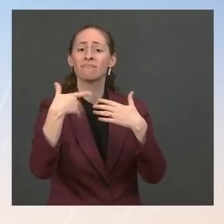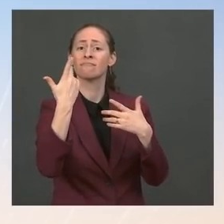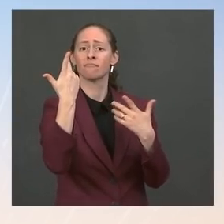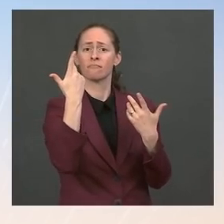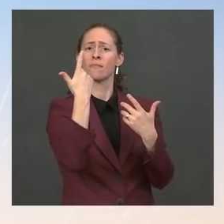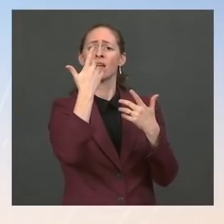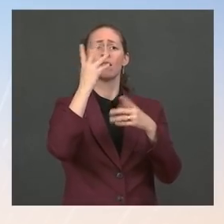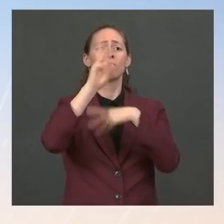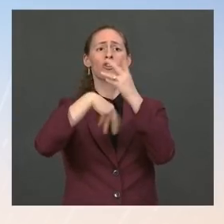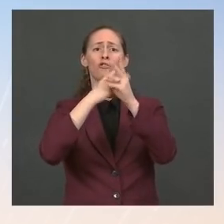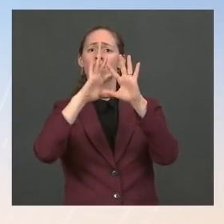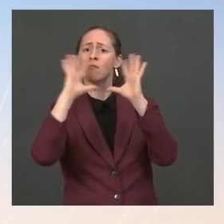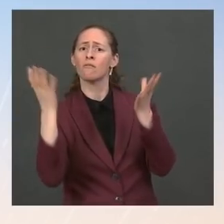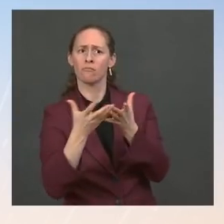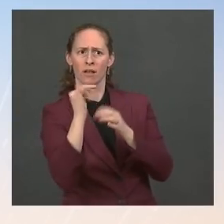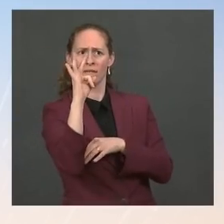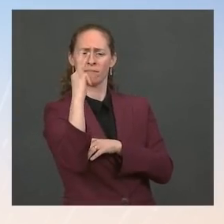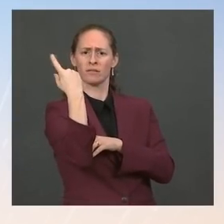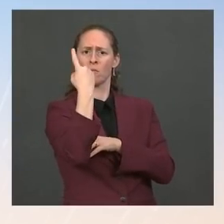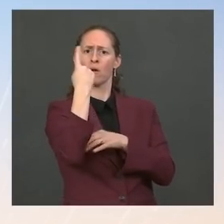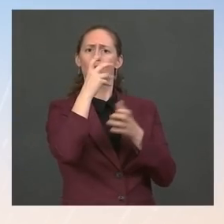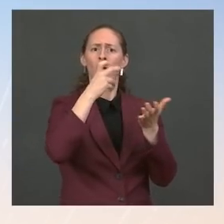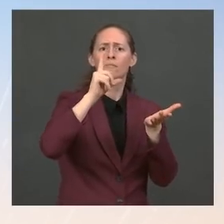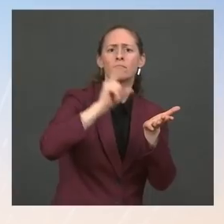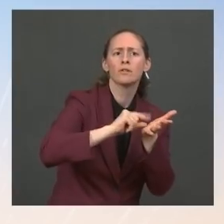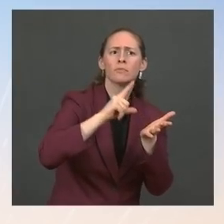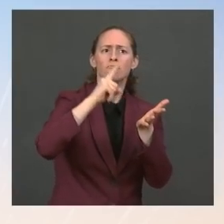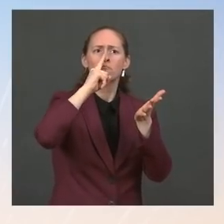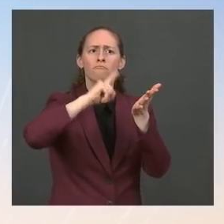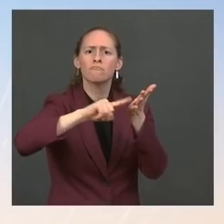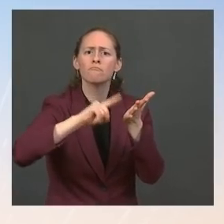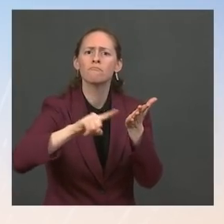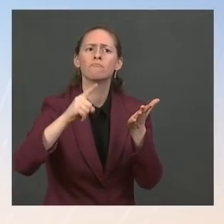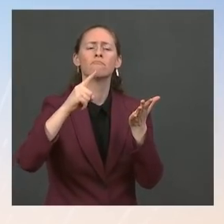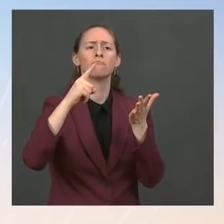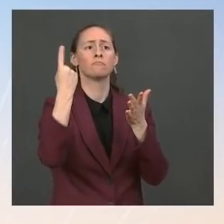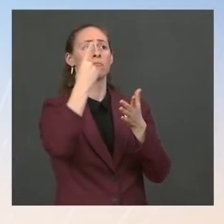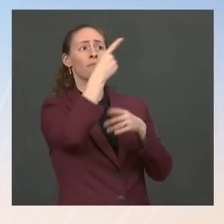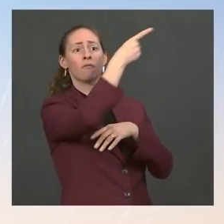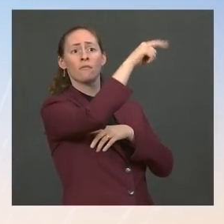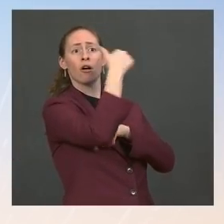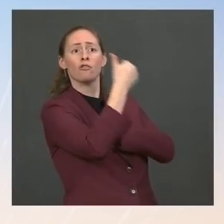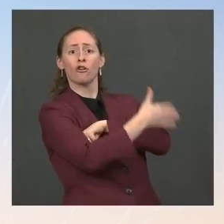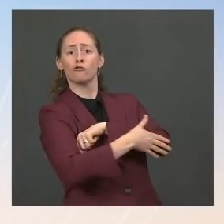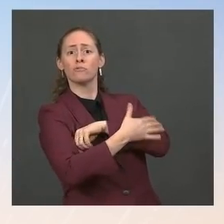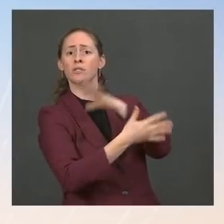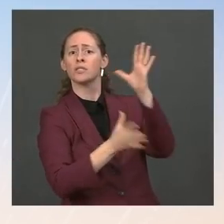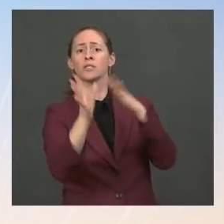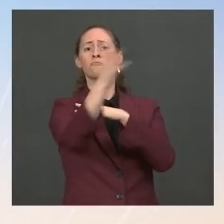and speaking on behalf of the media as well. In terms of direct action, it really would be under the purview,